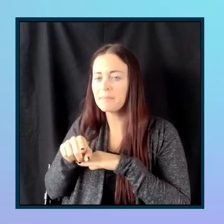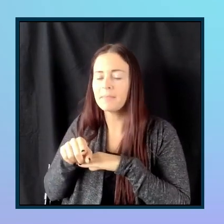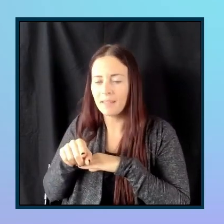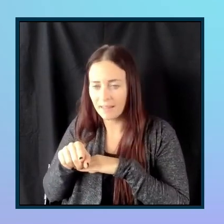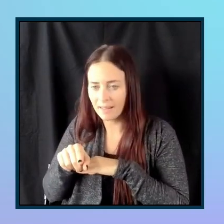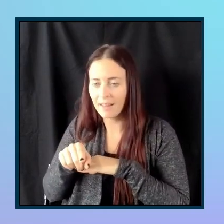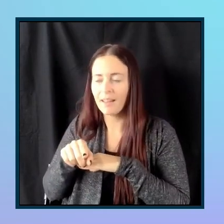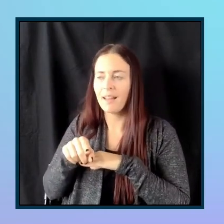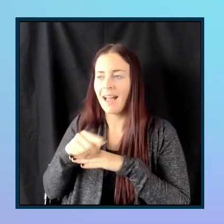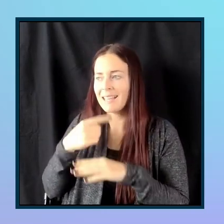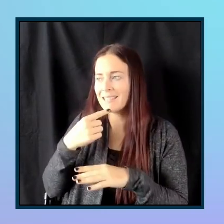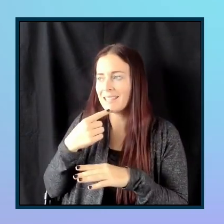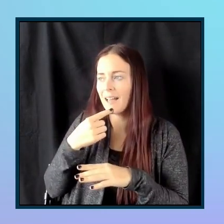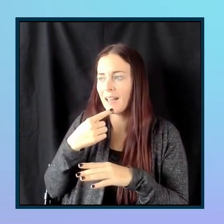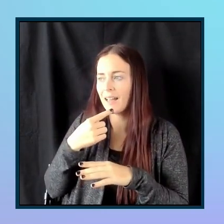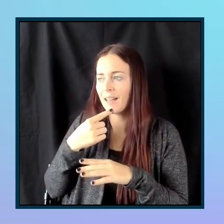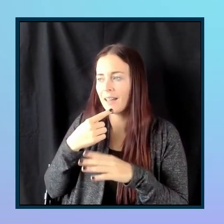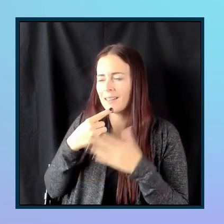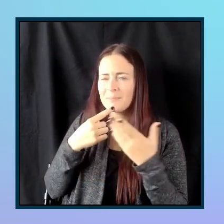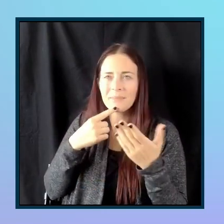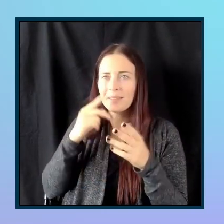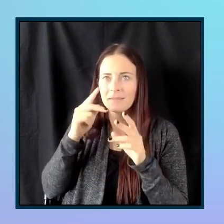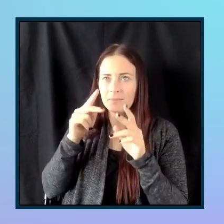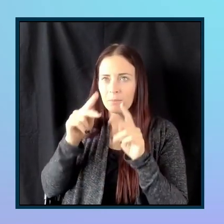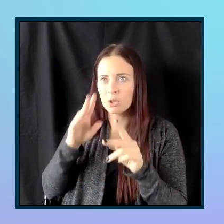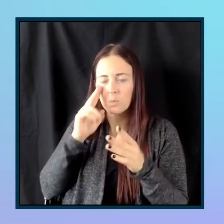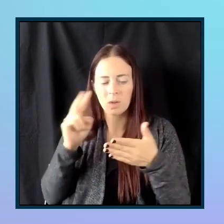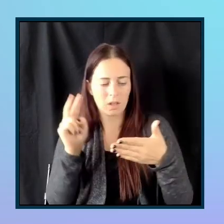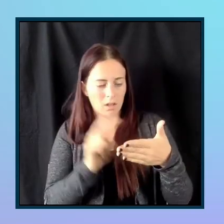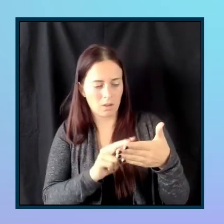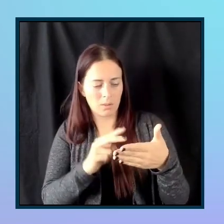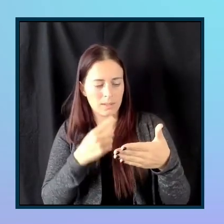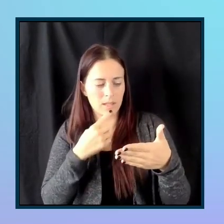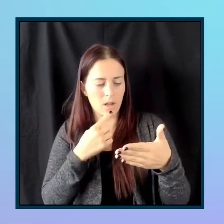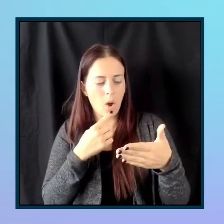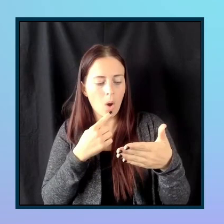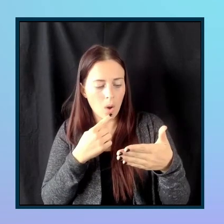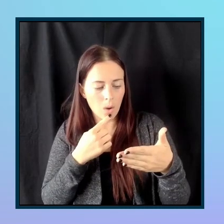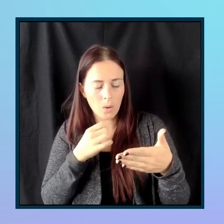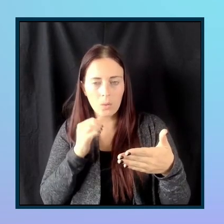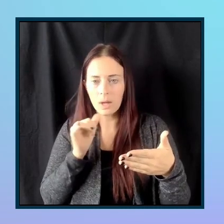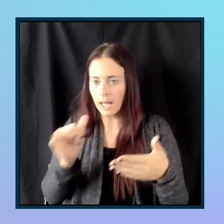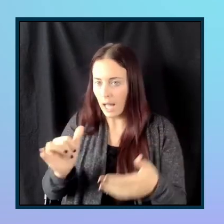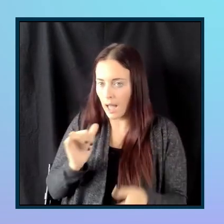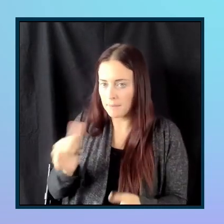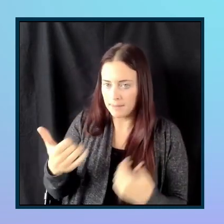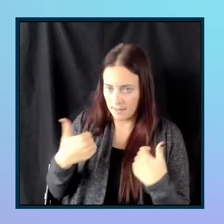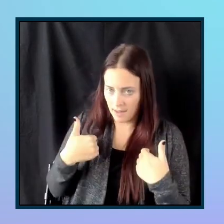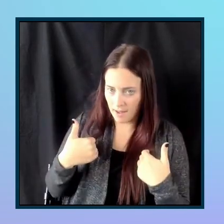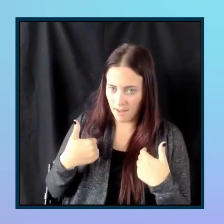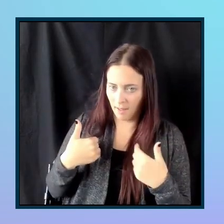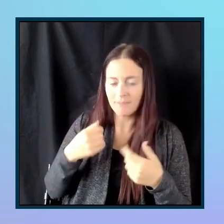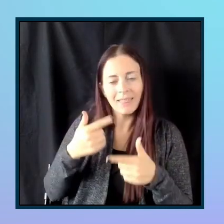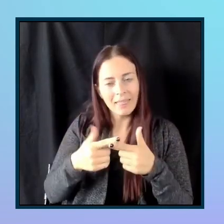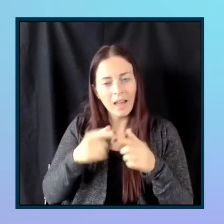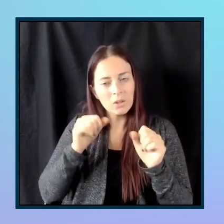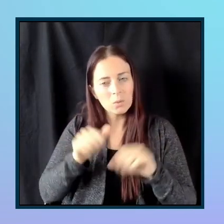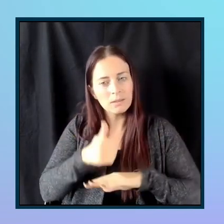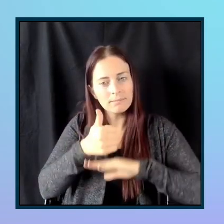so that way they know what is the commonality between the two of you. And then from there, you can start to schedule some time to talk.